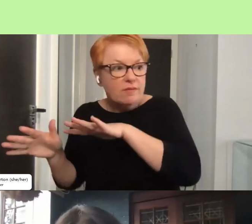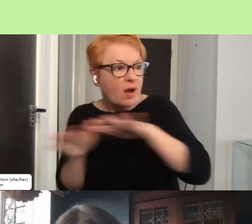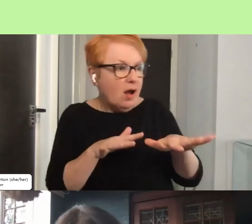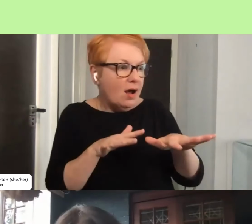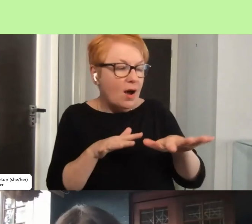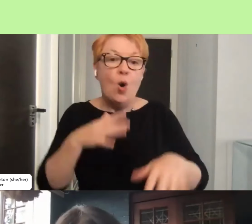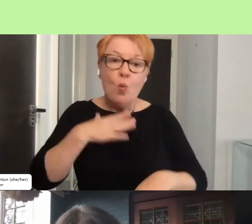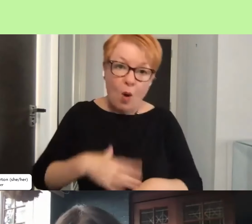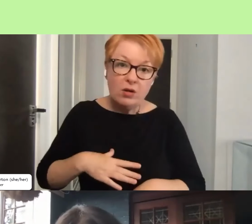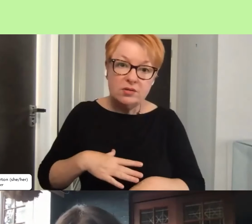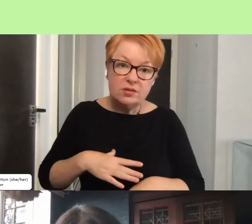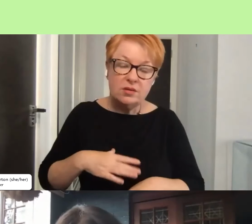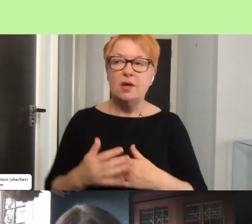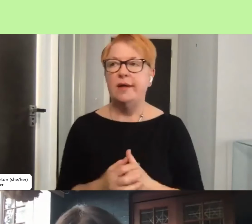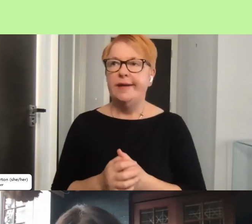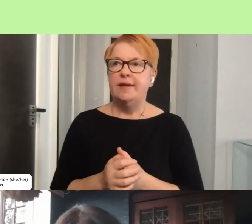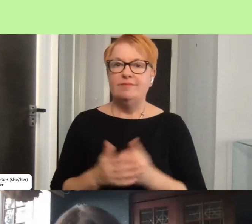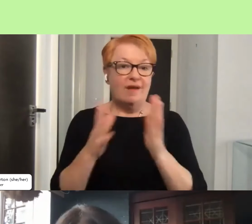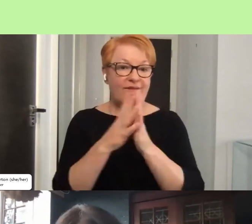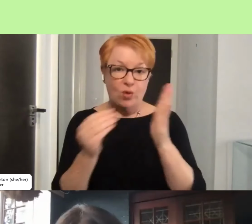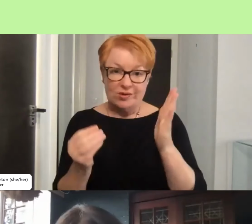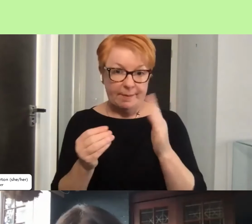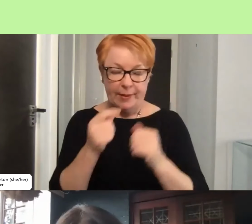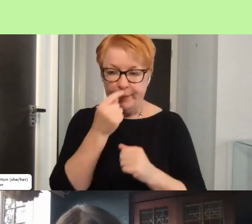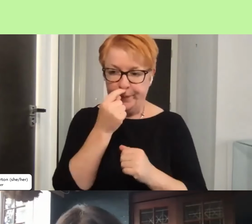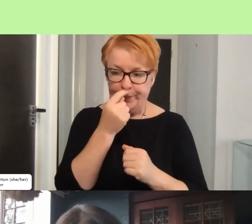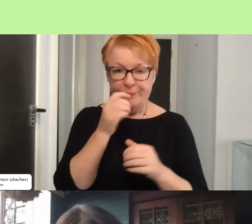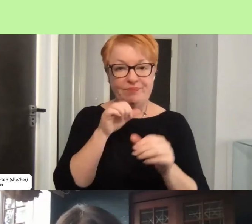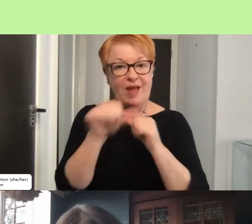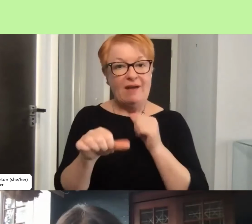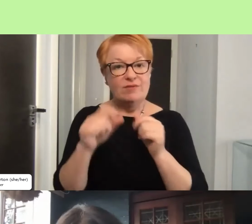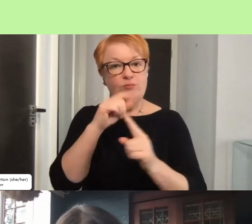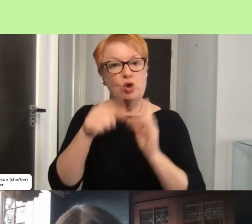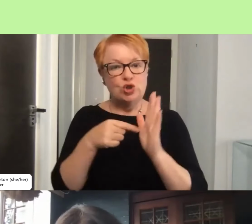For instance, when after I did this project, I was the head of the Public Health Agency